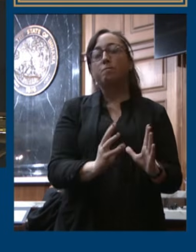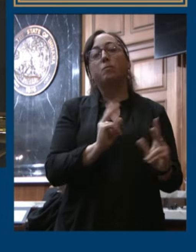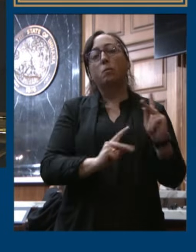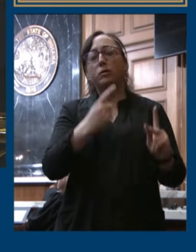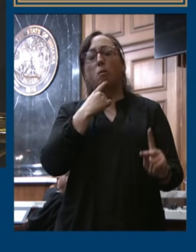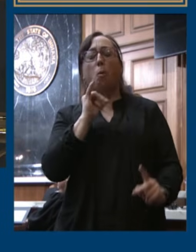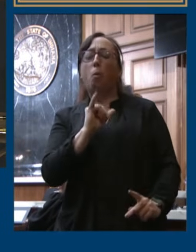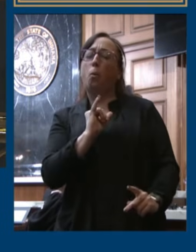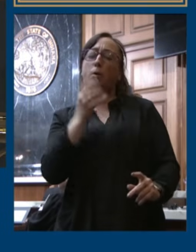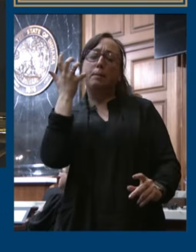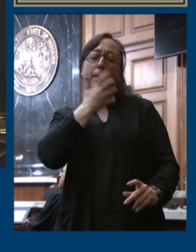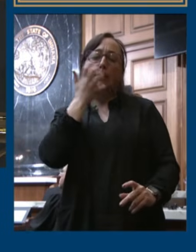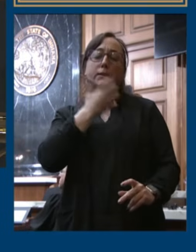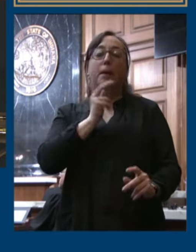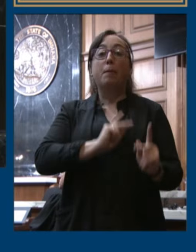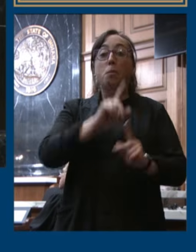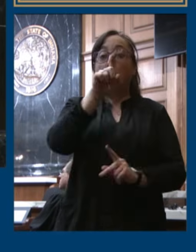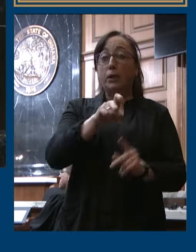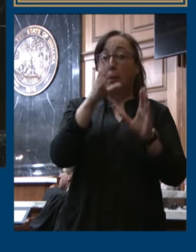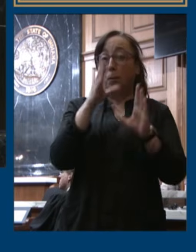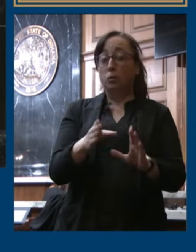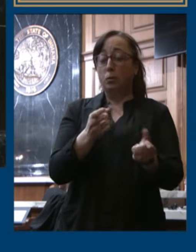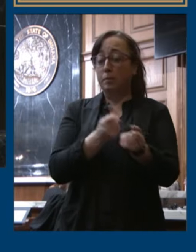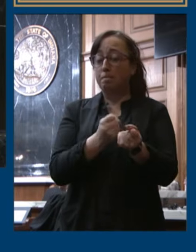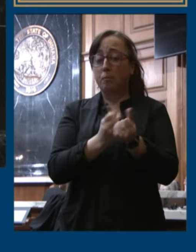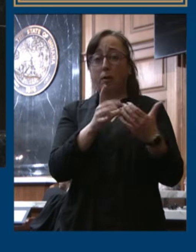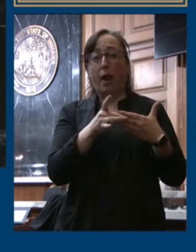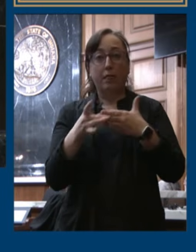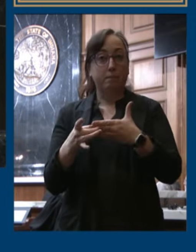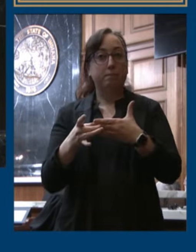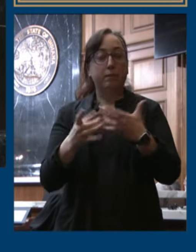SHE SAYS, "PEOPLE NEED SOMEONE TO HELP GUIDE THEM OUT OF THE SYSTEM.